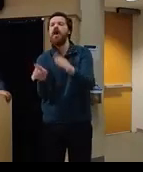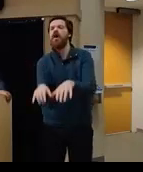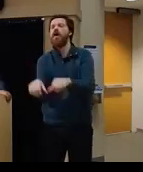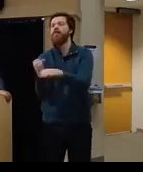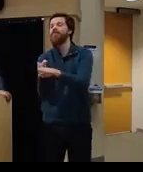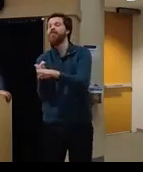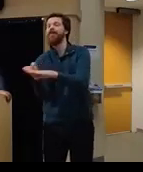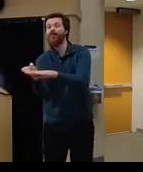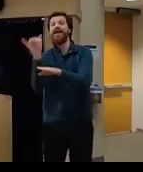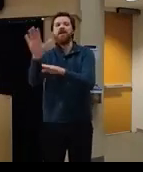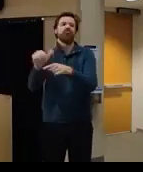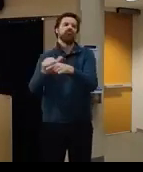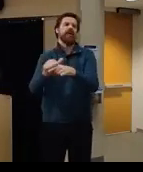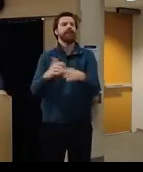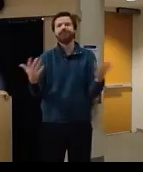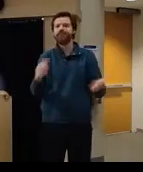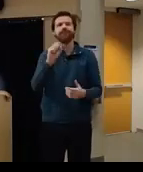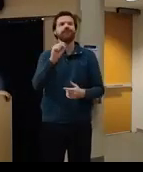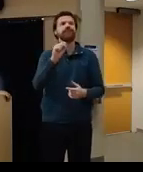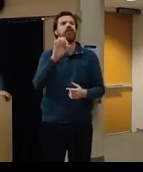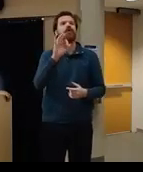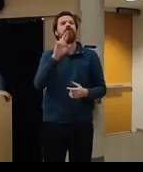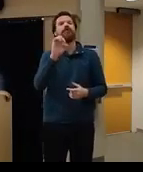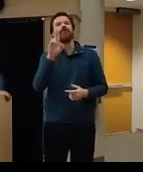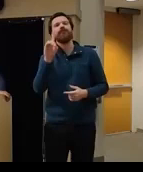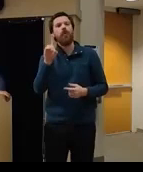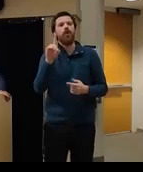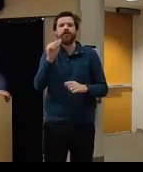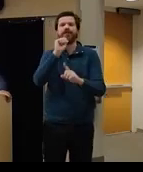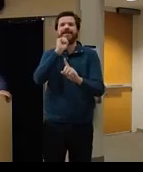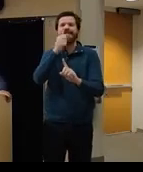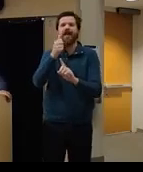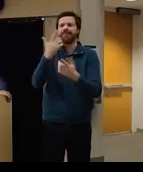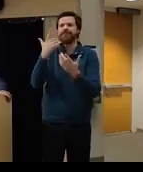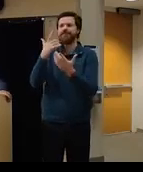your training like Sigman Freud and and and the others weren't psychiatrists either by training